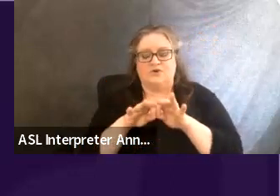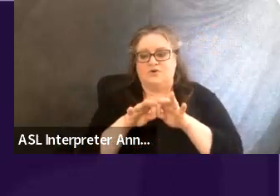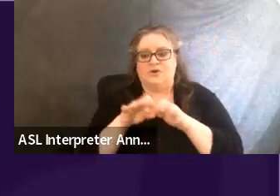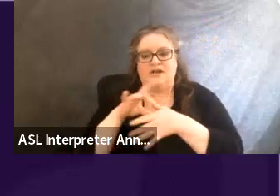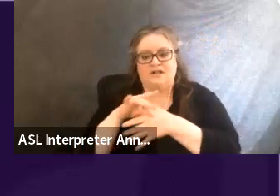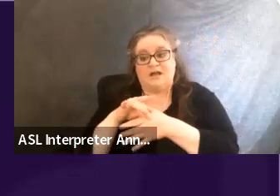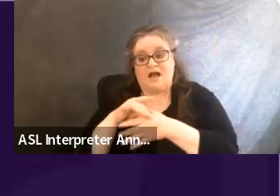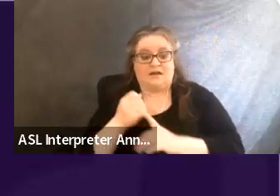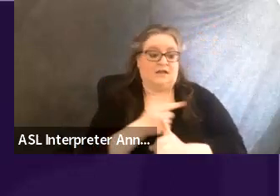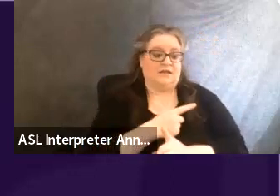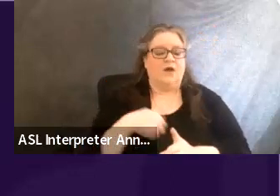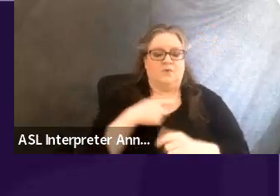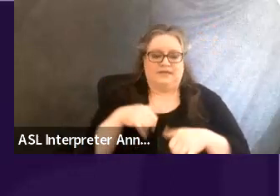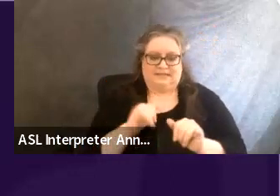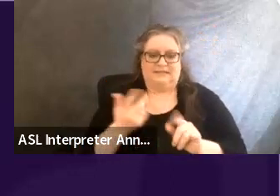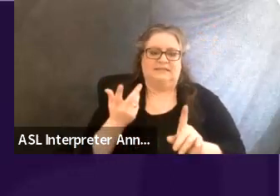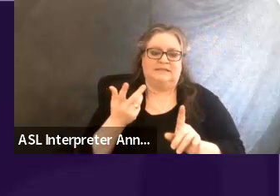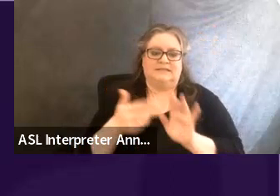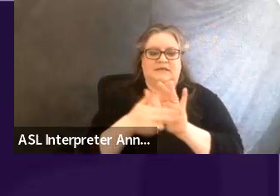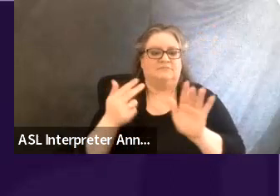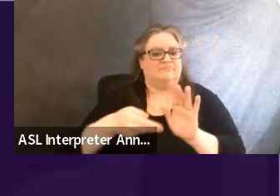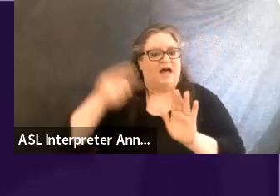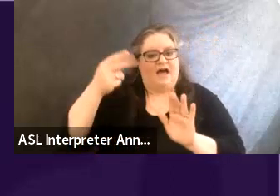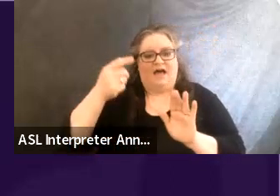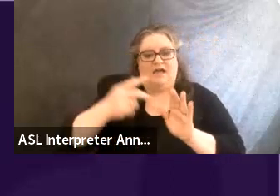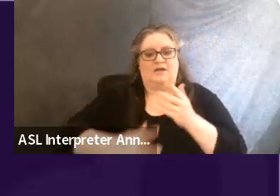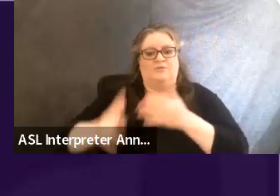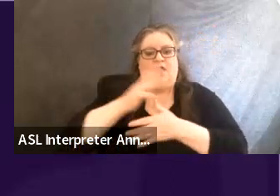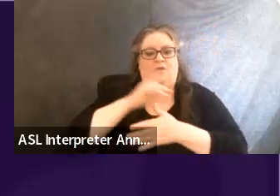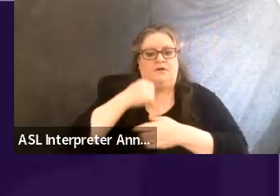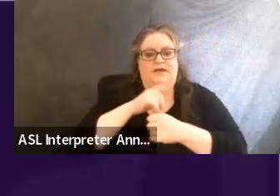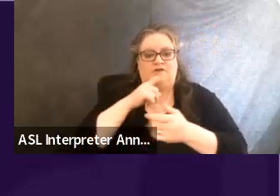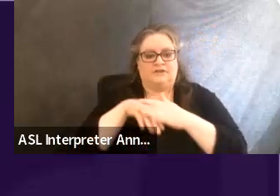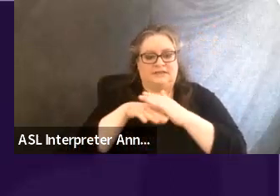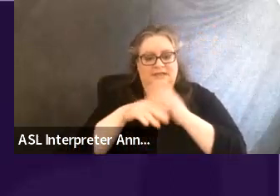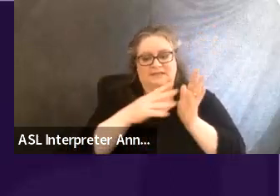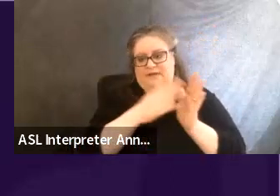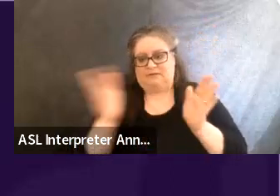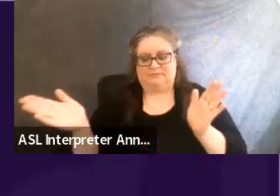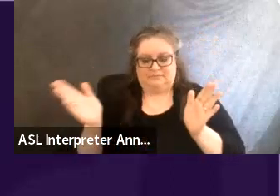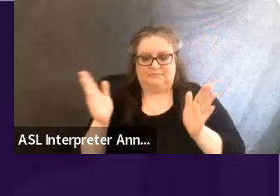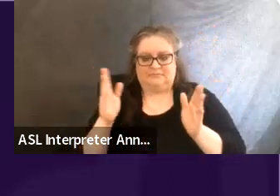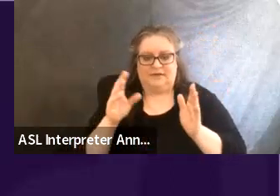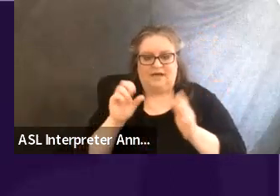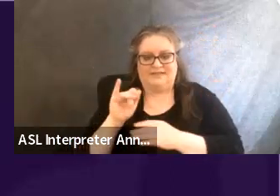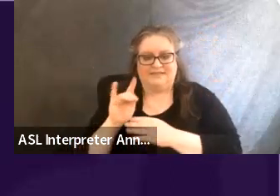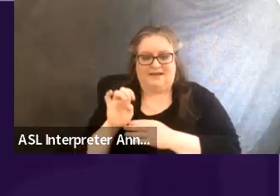we still give it a high priority to ensure accessibility across the site. And to maintain accessibility,